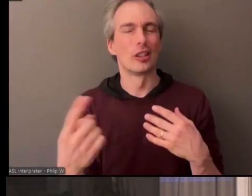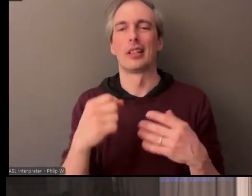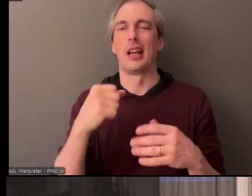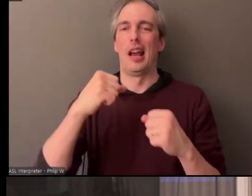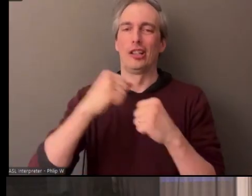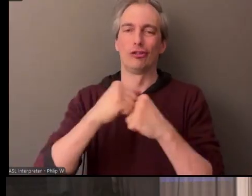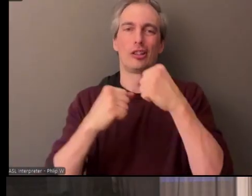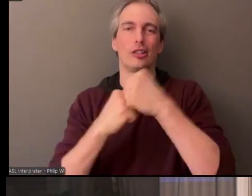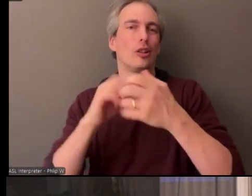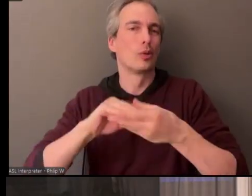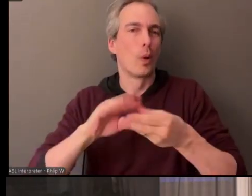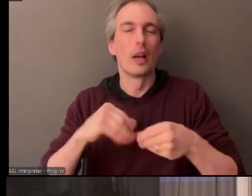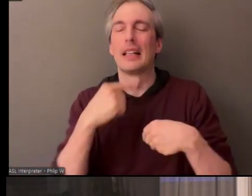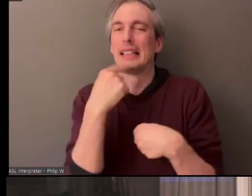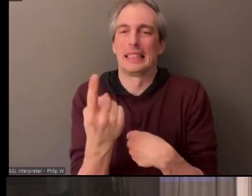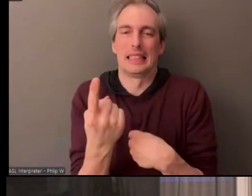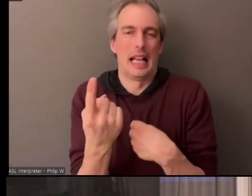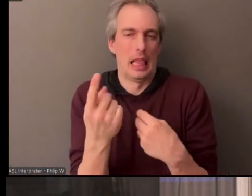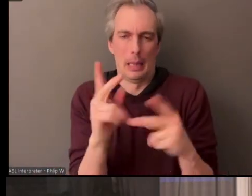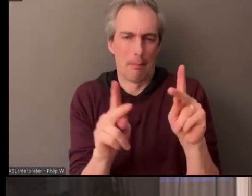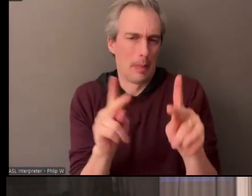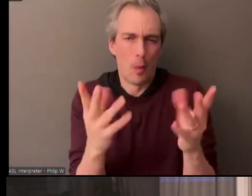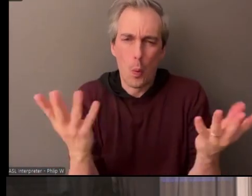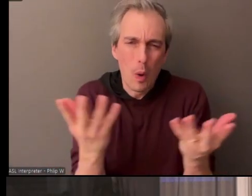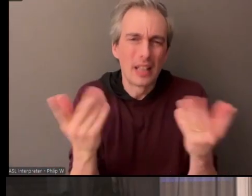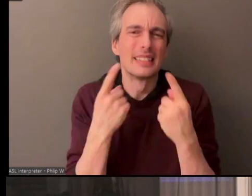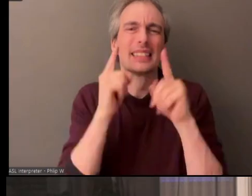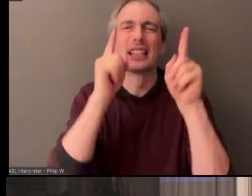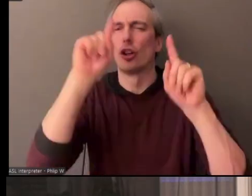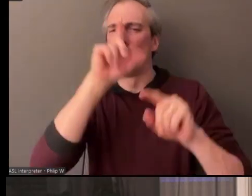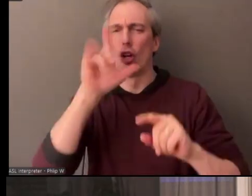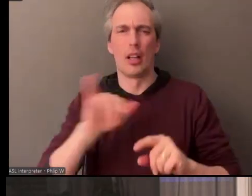For people. And we're all about people. This is where we should live.